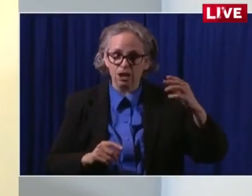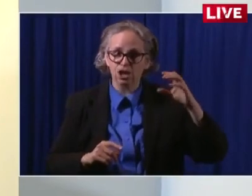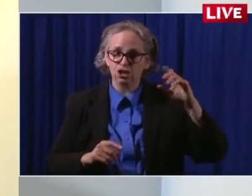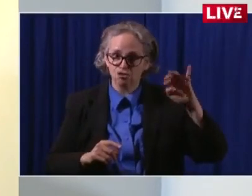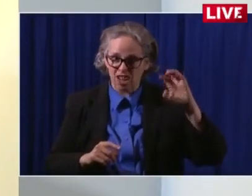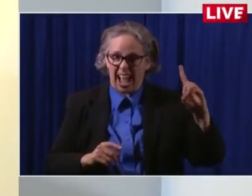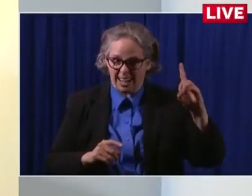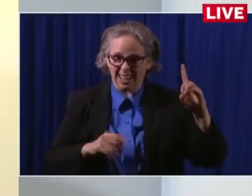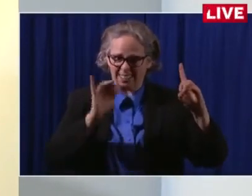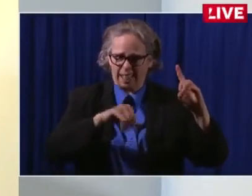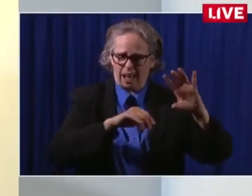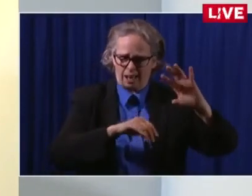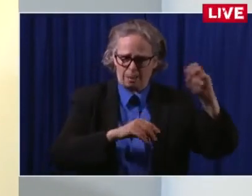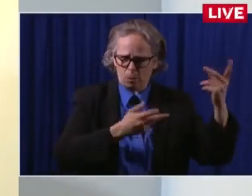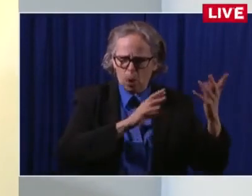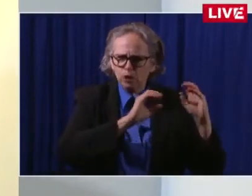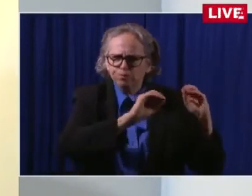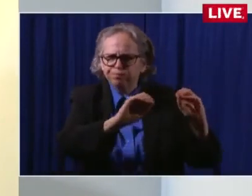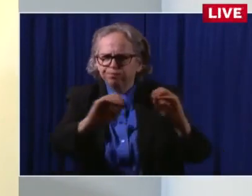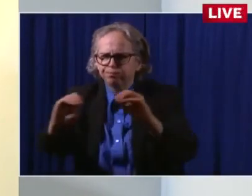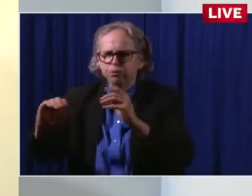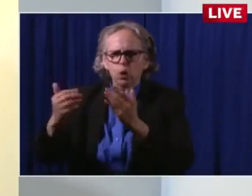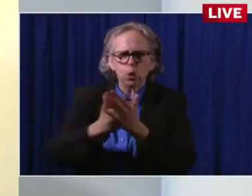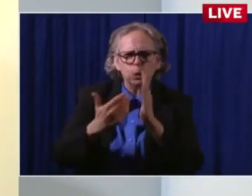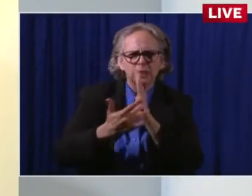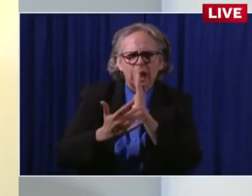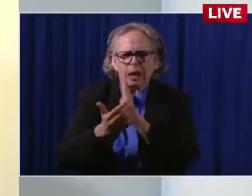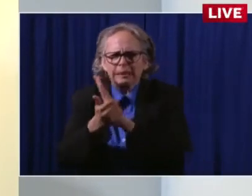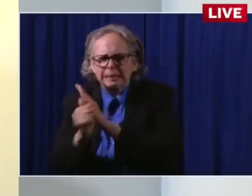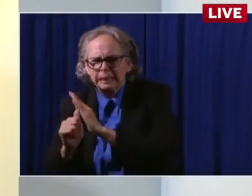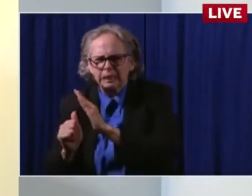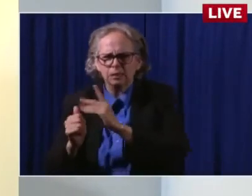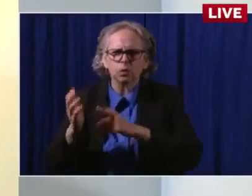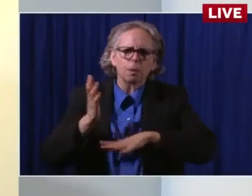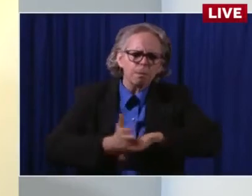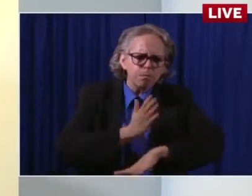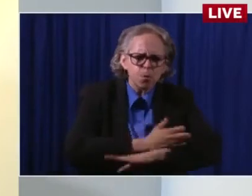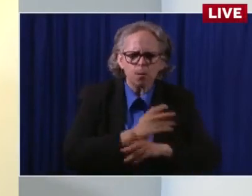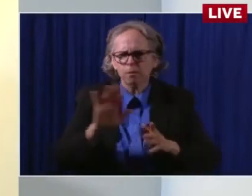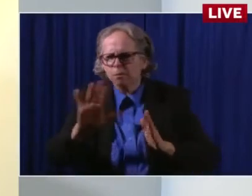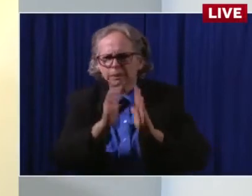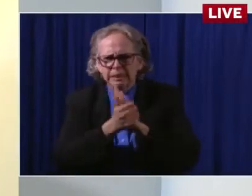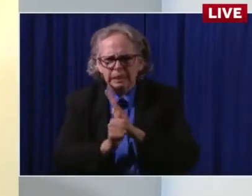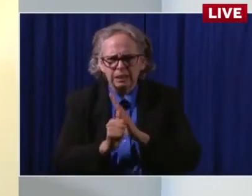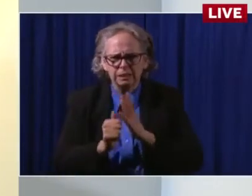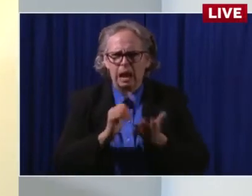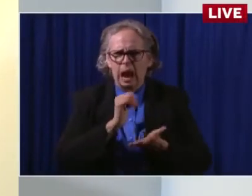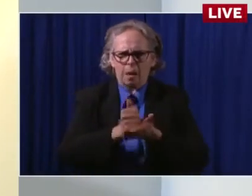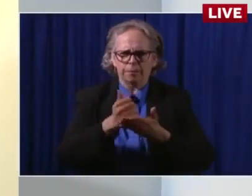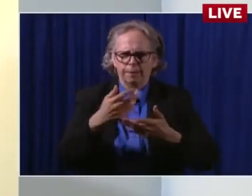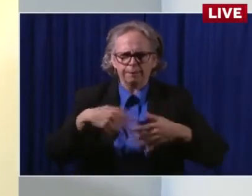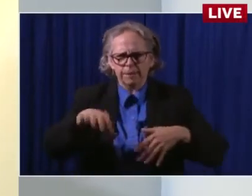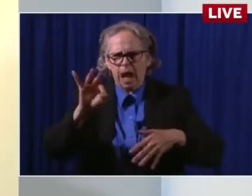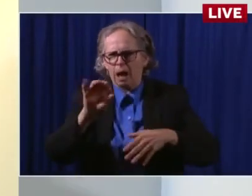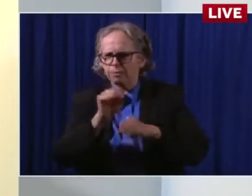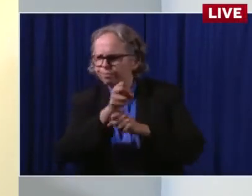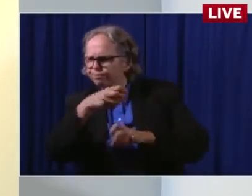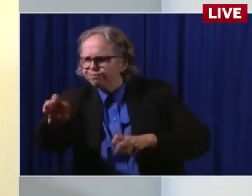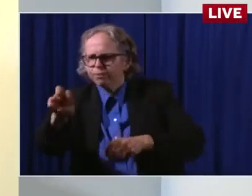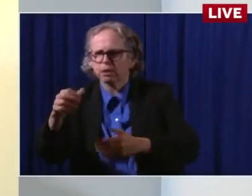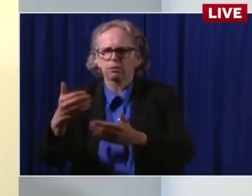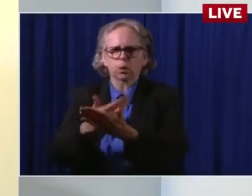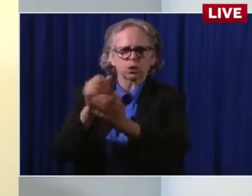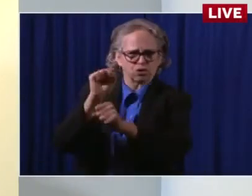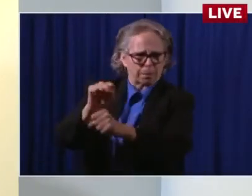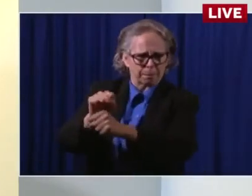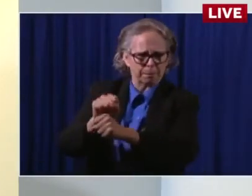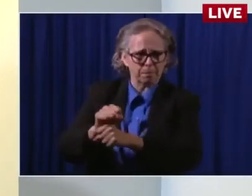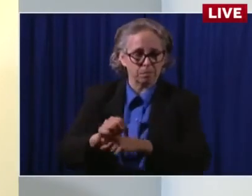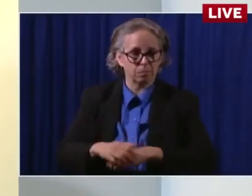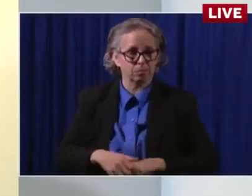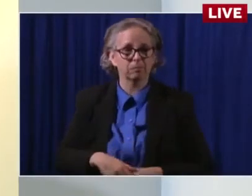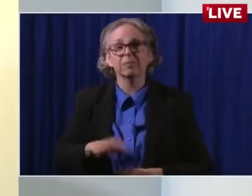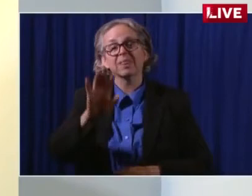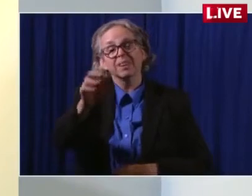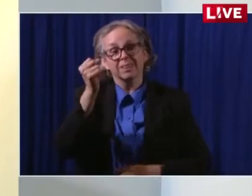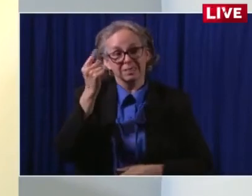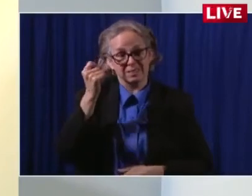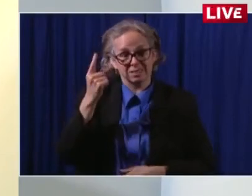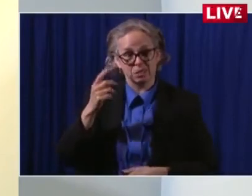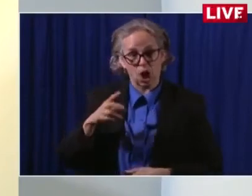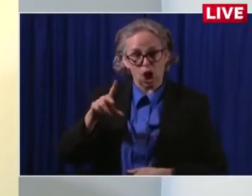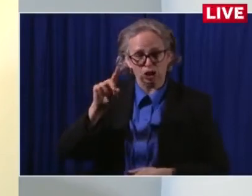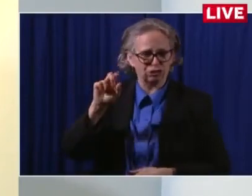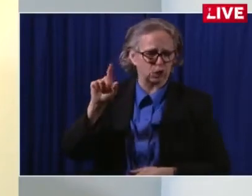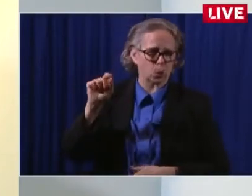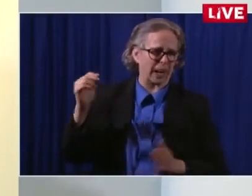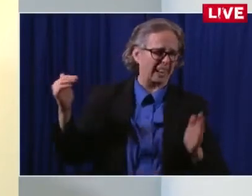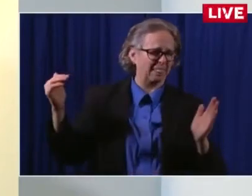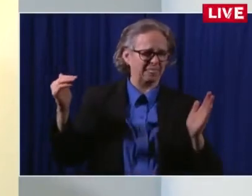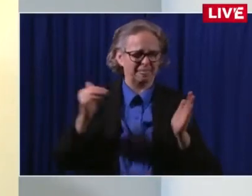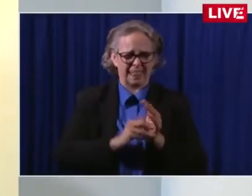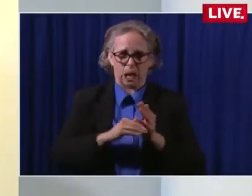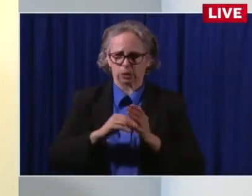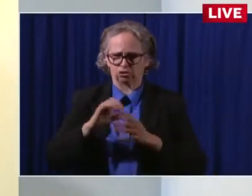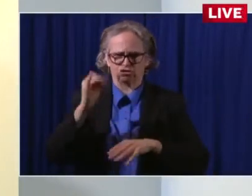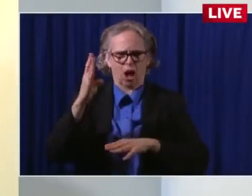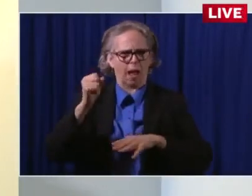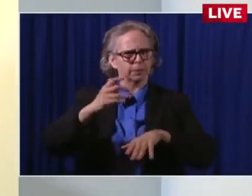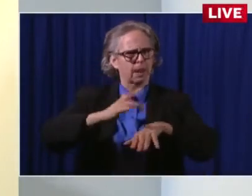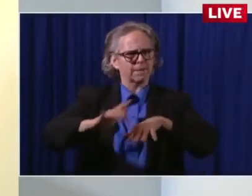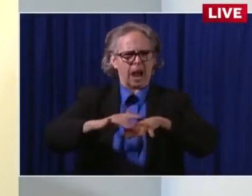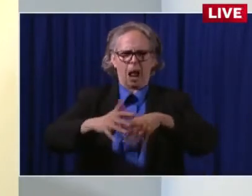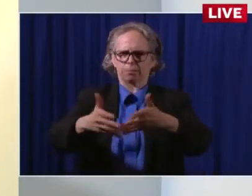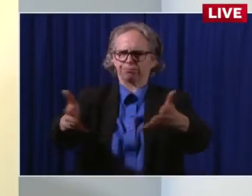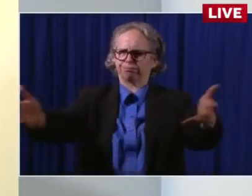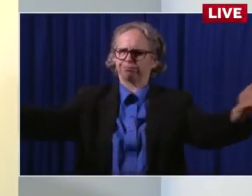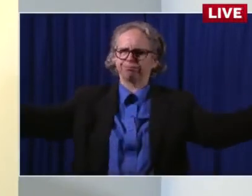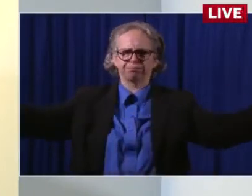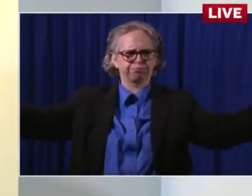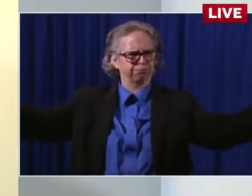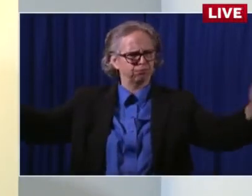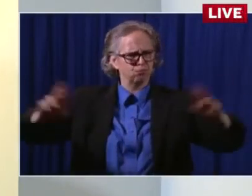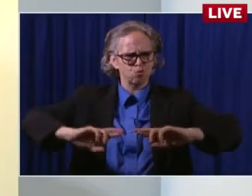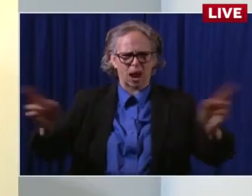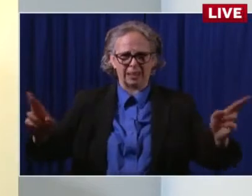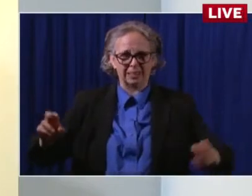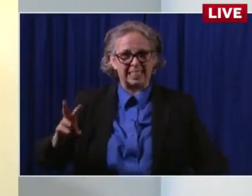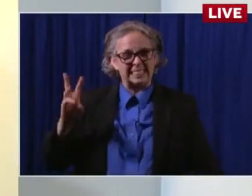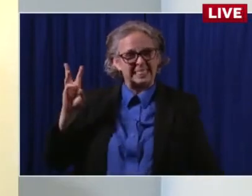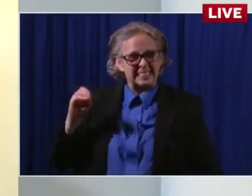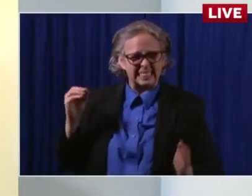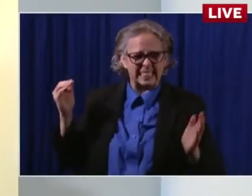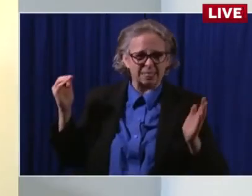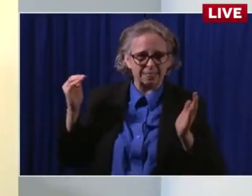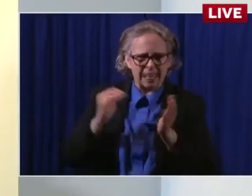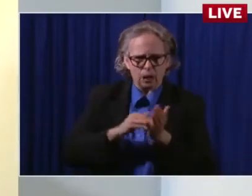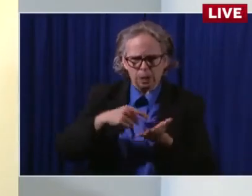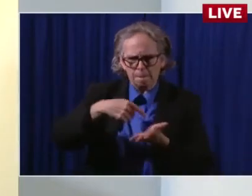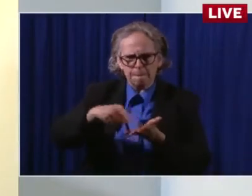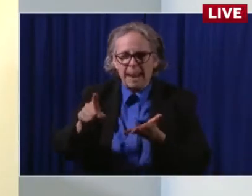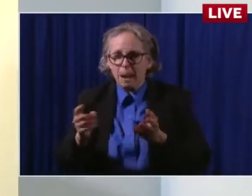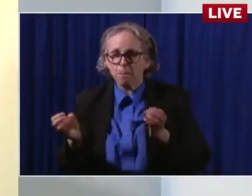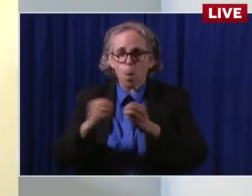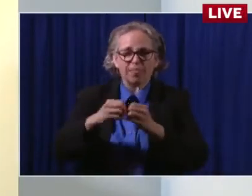MANY OF YOU HAVE HEARD ME TALK ABOUT TECH READ, UPSCALING PEOPLE IN THEIR WORKFORCE THERE IS 120,000 JOBS ON THE WEBSITE CURRENTLY AVAILABLE.